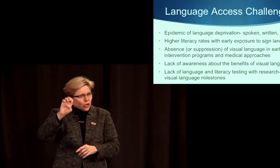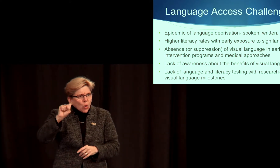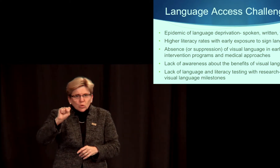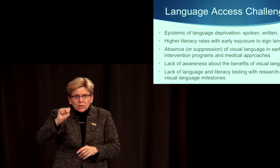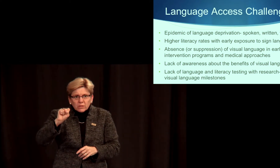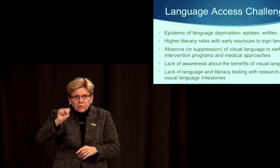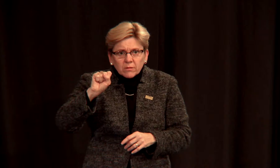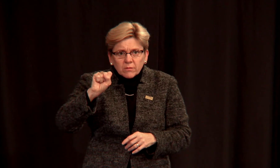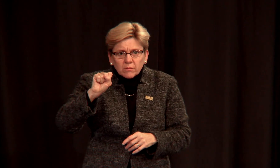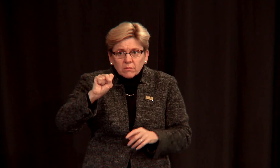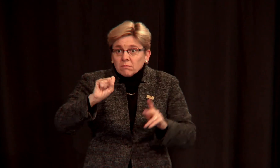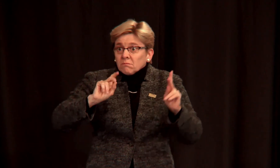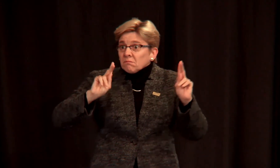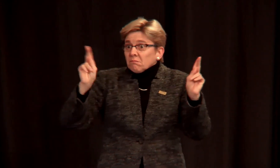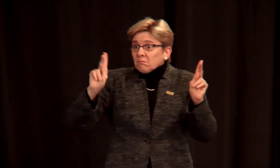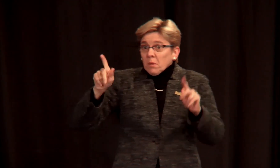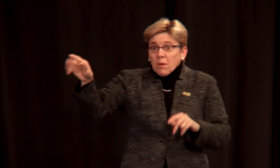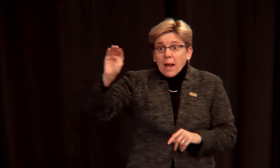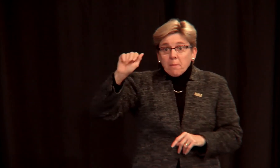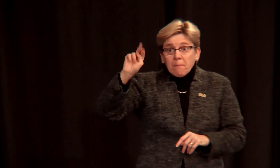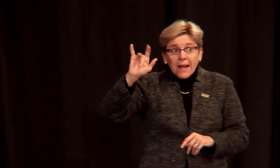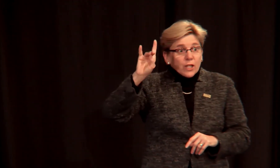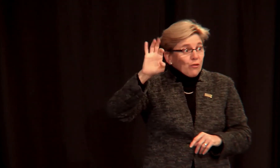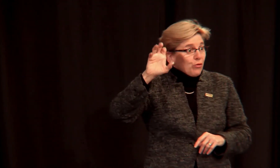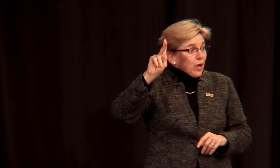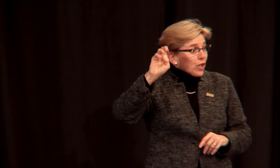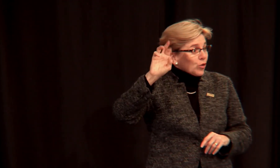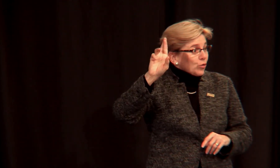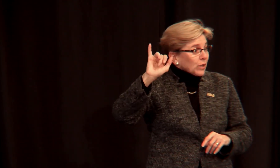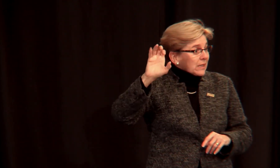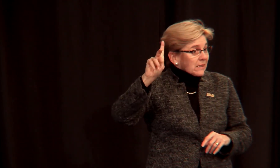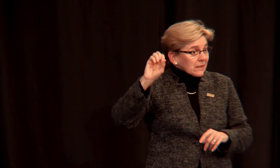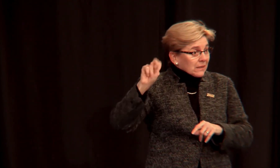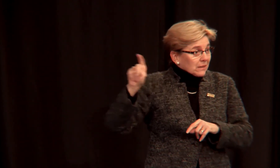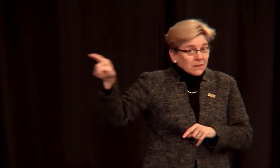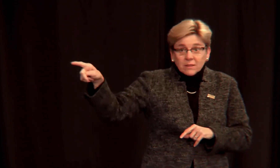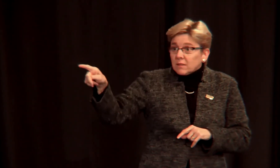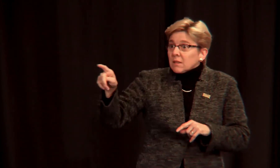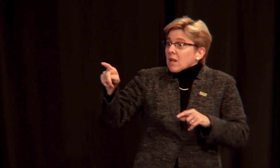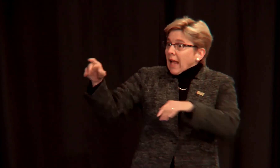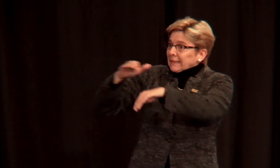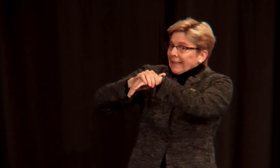language milestones in ASL so people like Mandy Fredrickson, one of our English teachers,